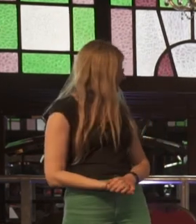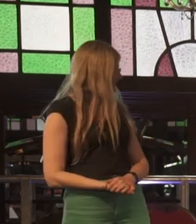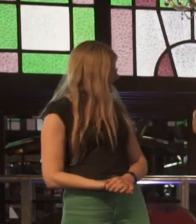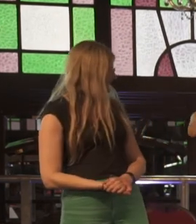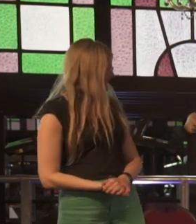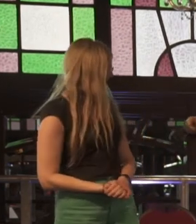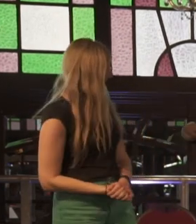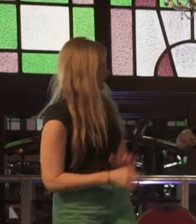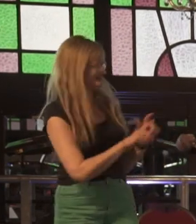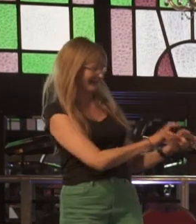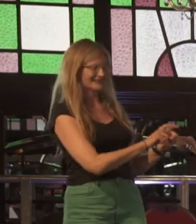Yeah, stay, Robert.